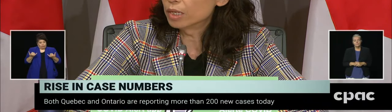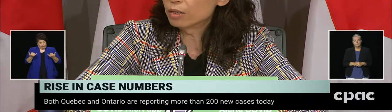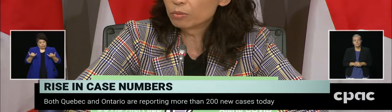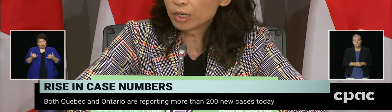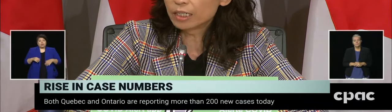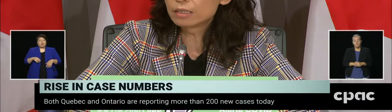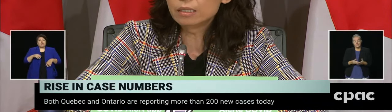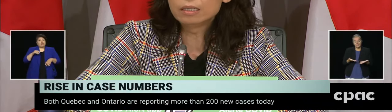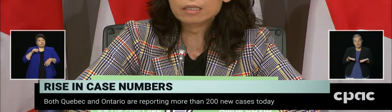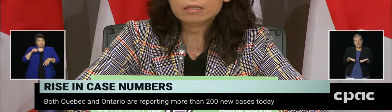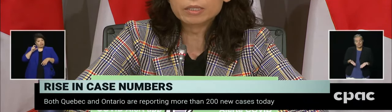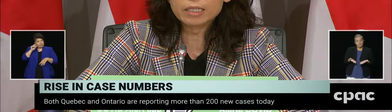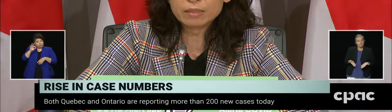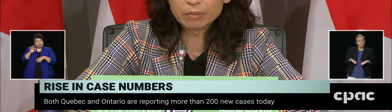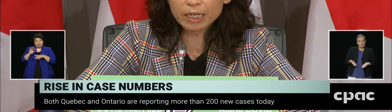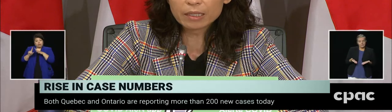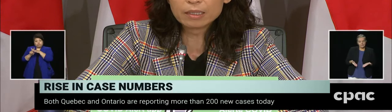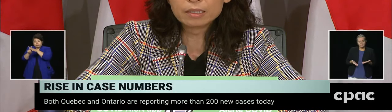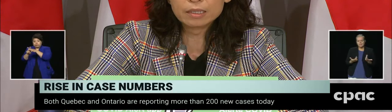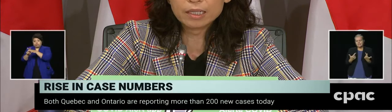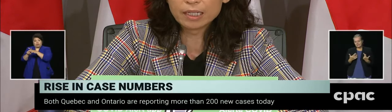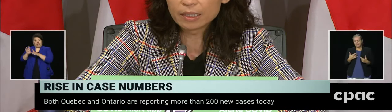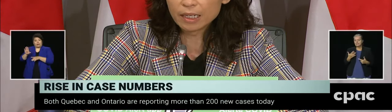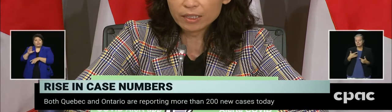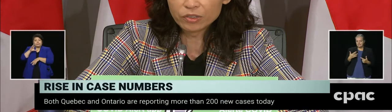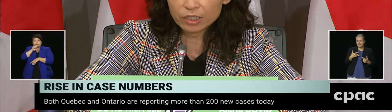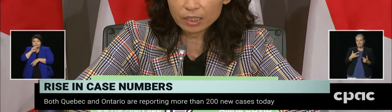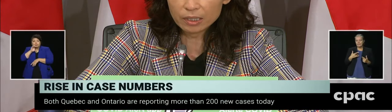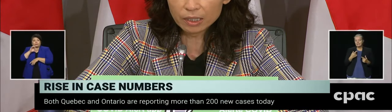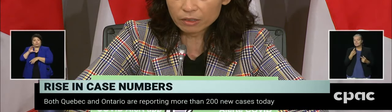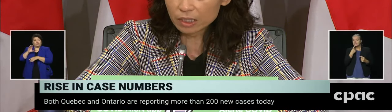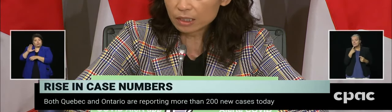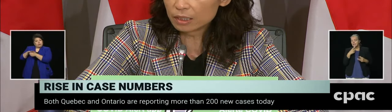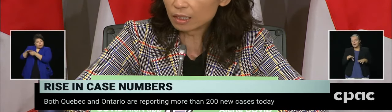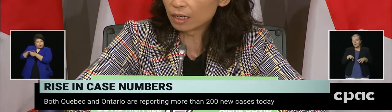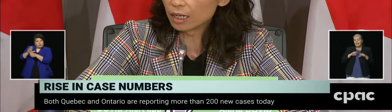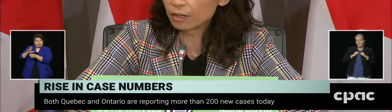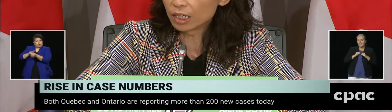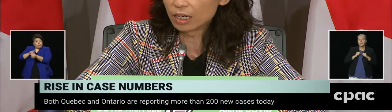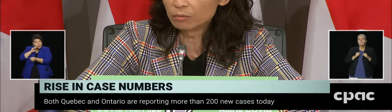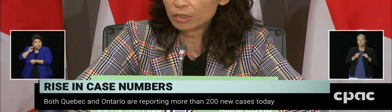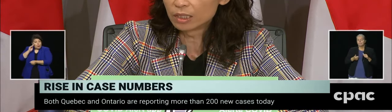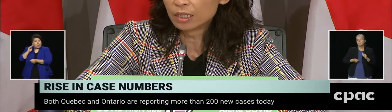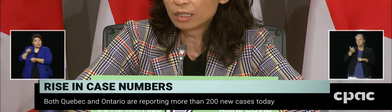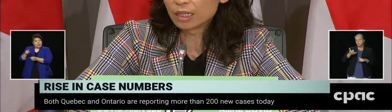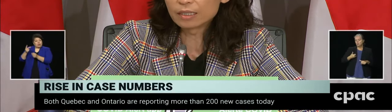I THINK ANY TIME WE'RE GOING TO START SEALING LONG-TERM CARE